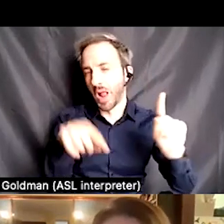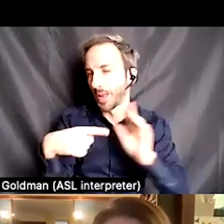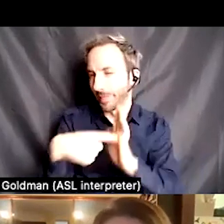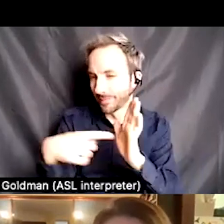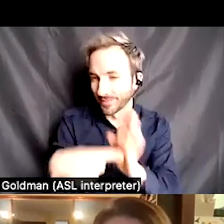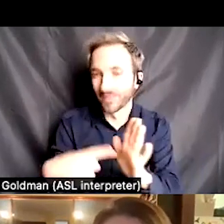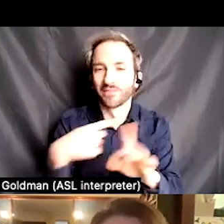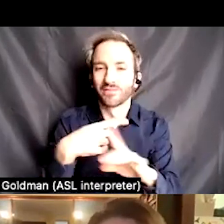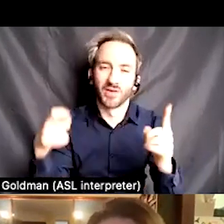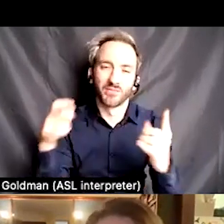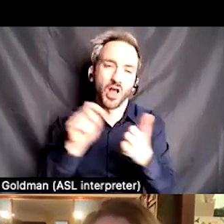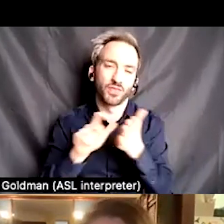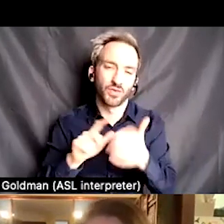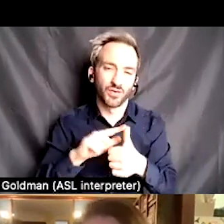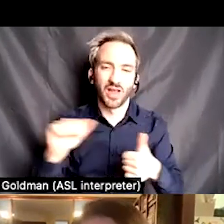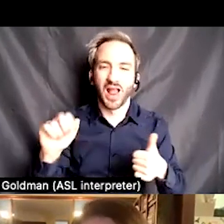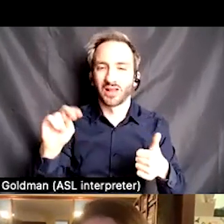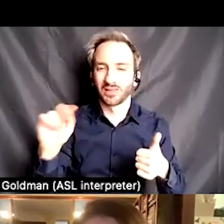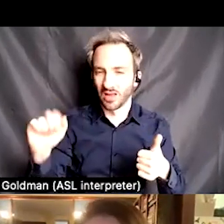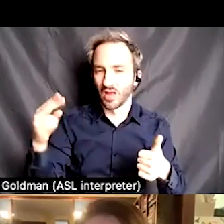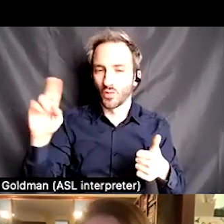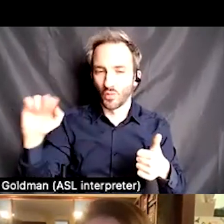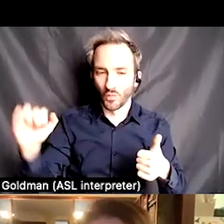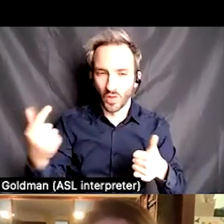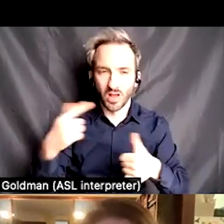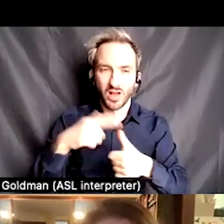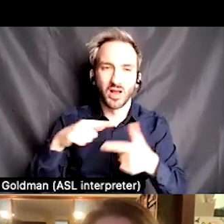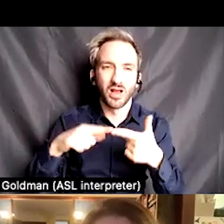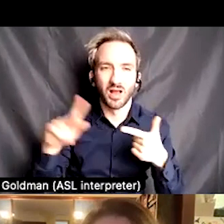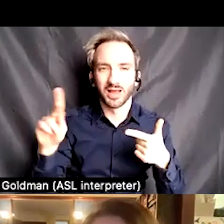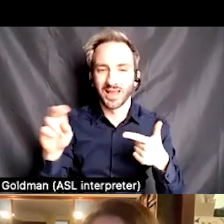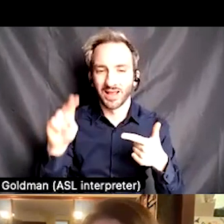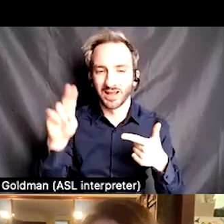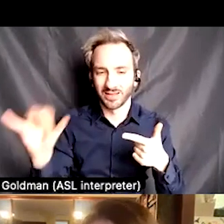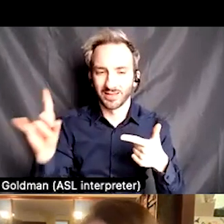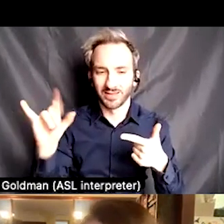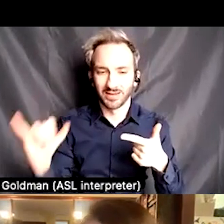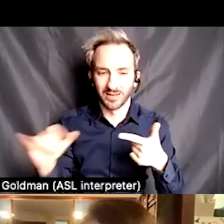from Ana Huang, Elle Kennedy, Krista and Becca Ritchie. In the new adult category,